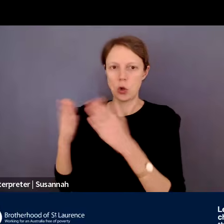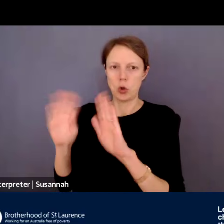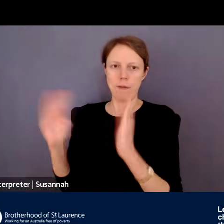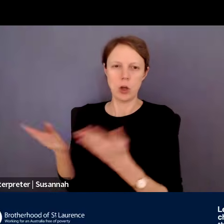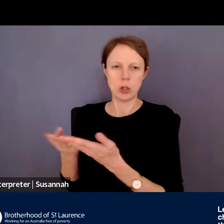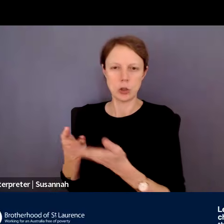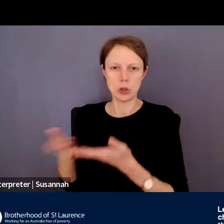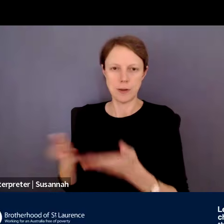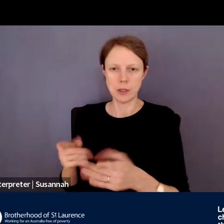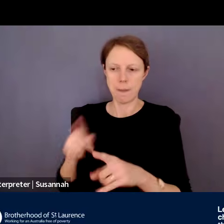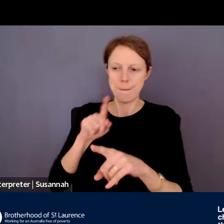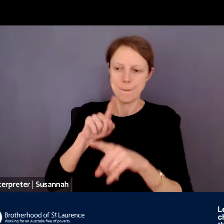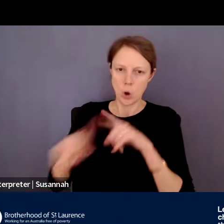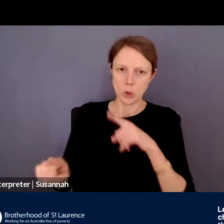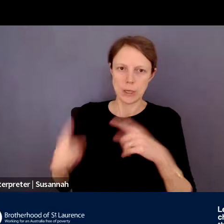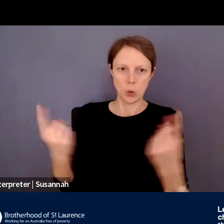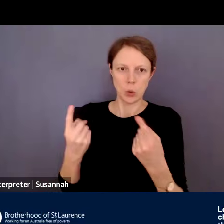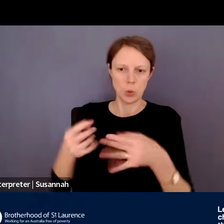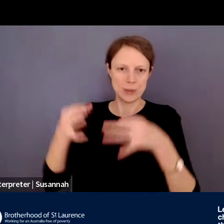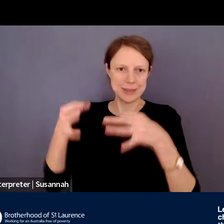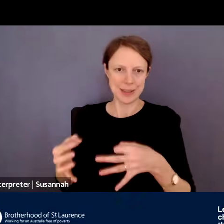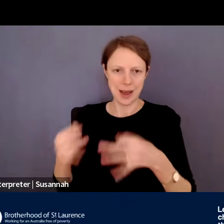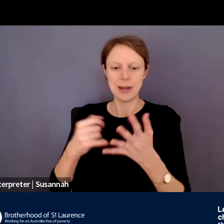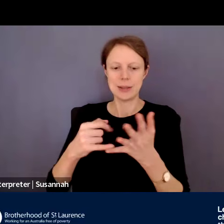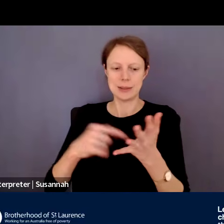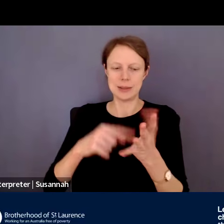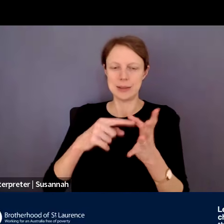be commissioned by the states. And so the states will be making decisions about what is in and out